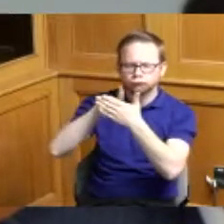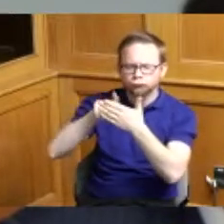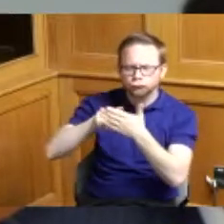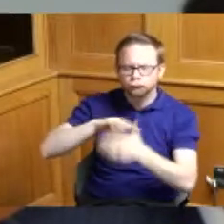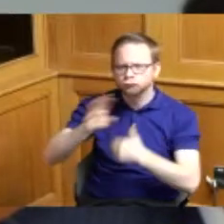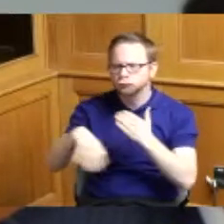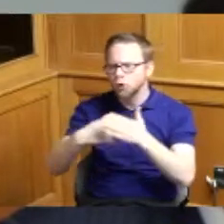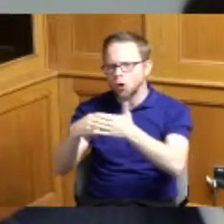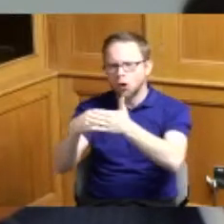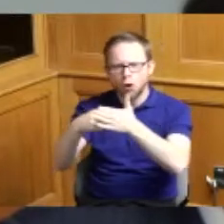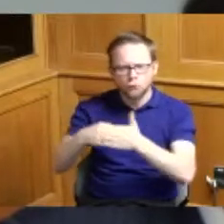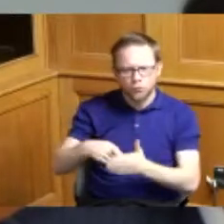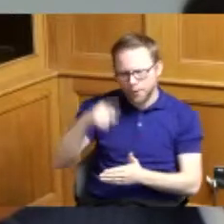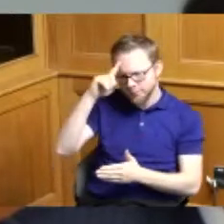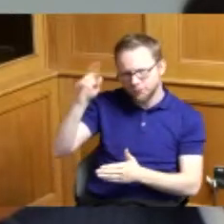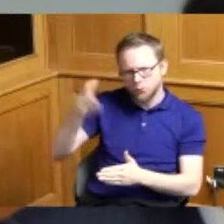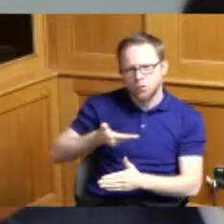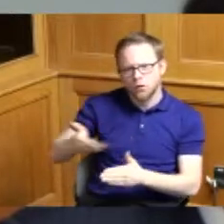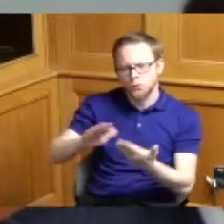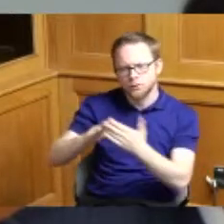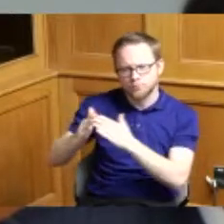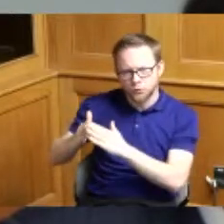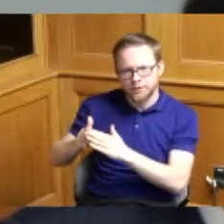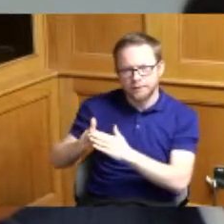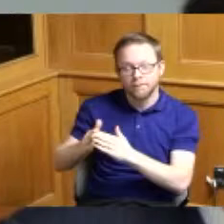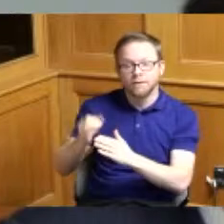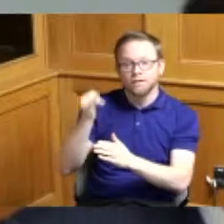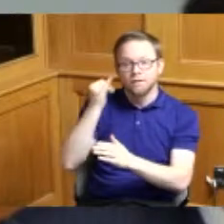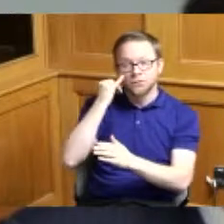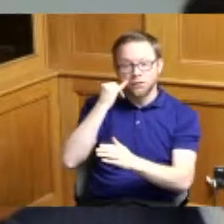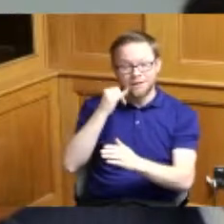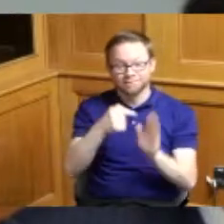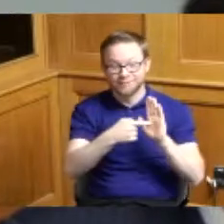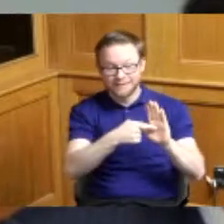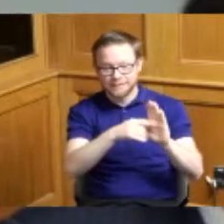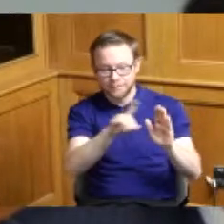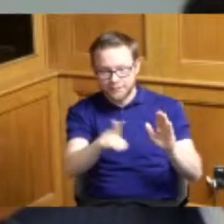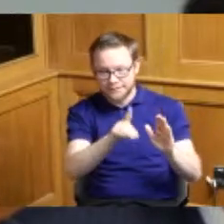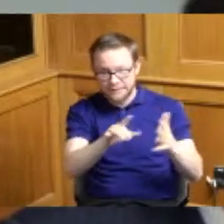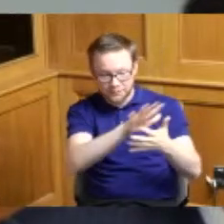look to see if there are things outside of what is an exhibit d that are going to cause that would